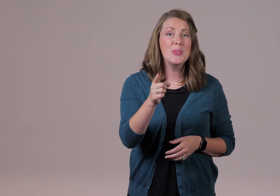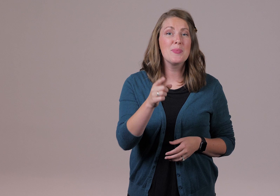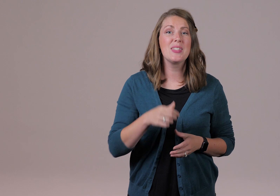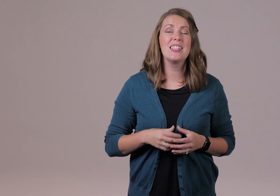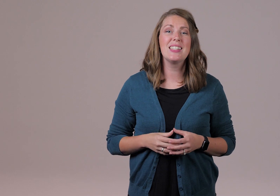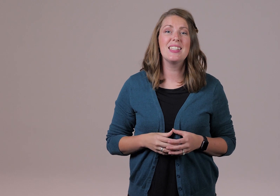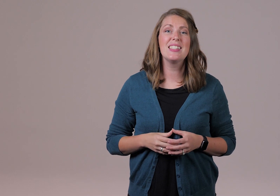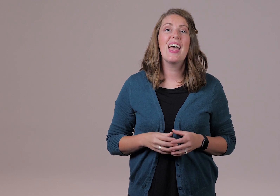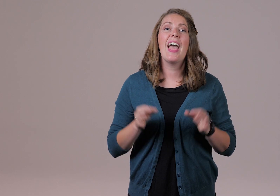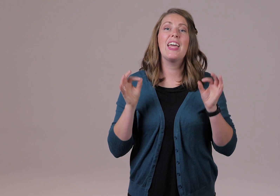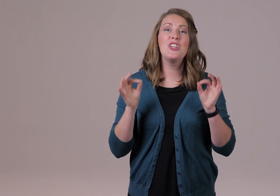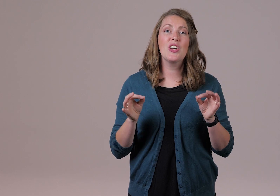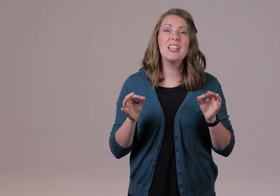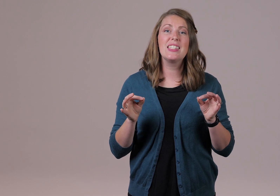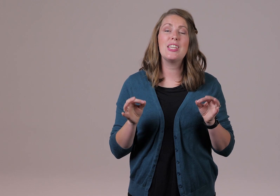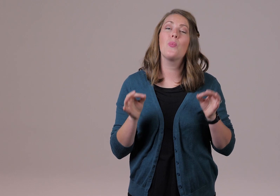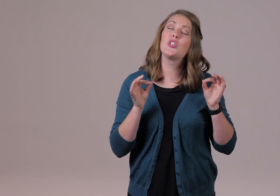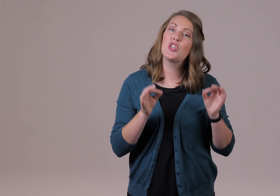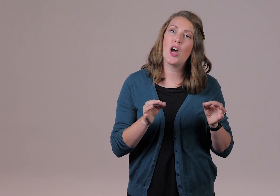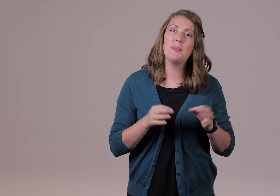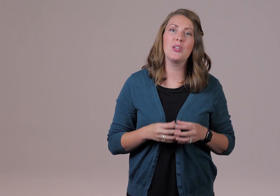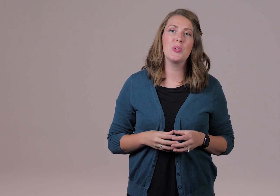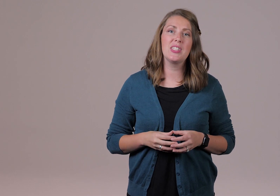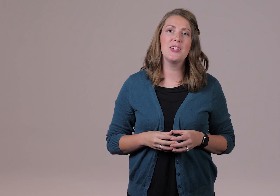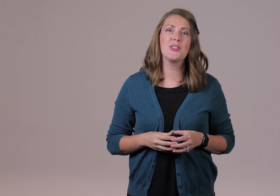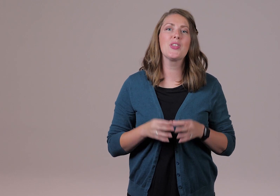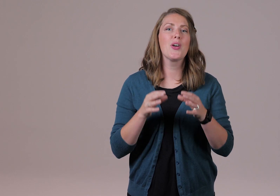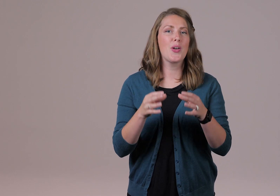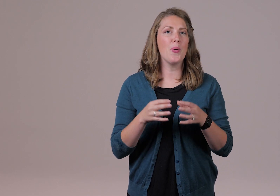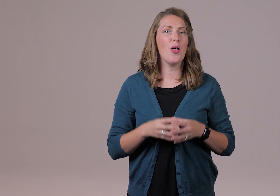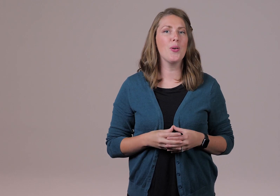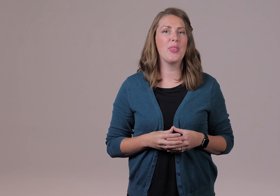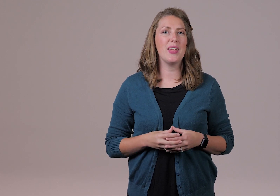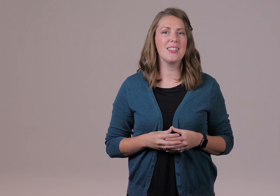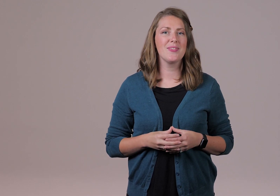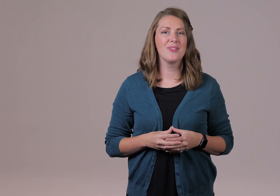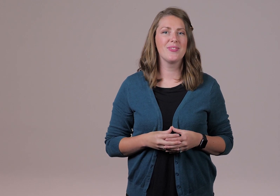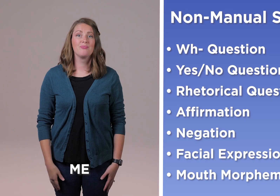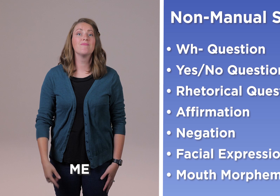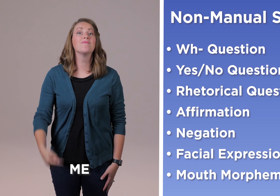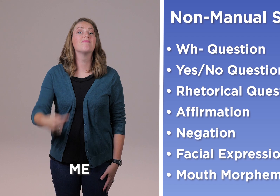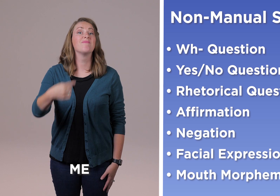some sentences and you're going to see which non-manual signals go along with it.